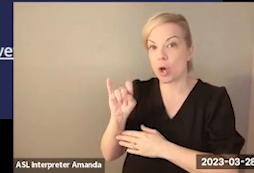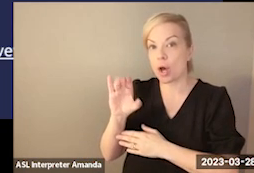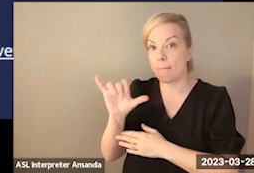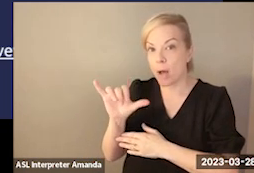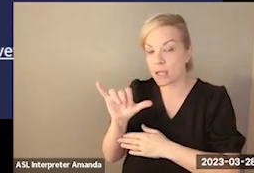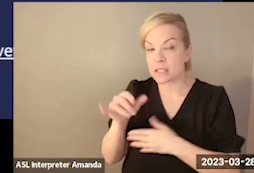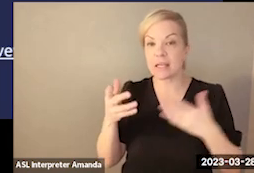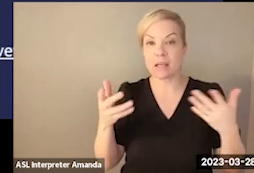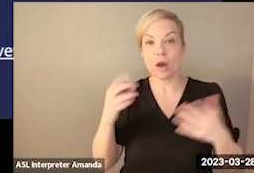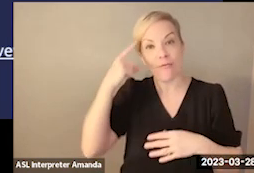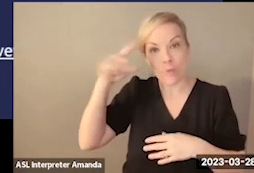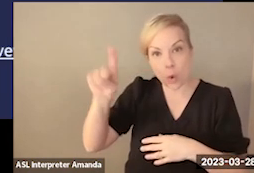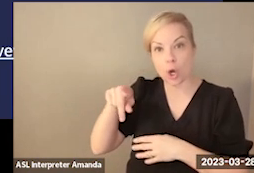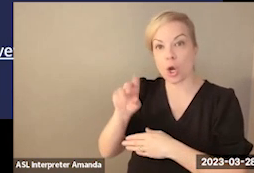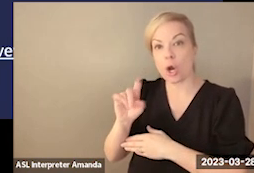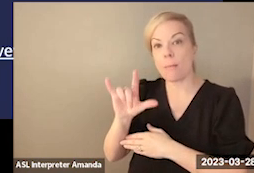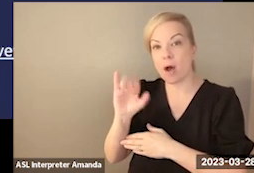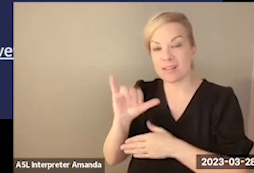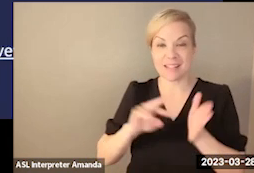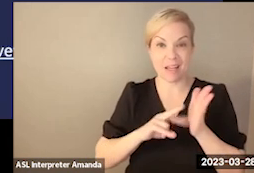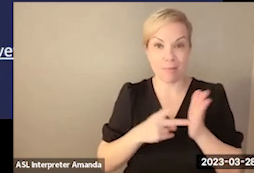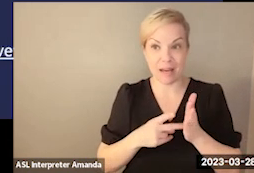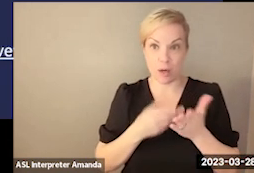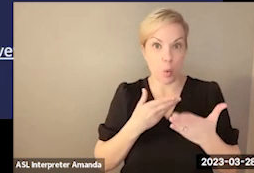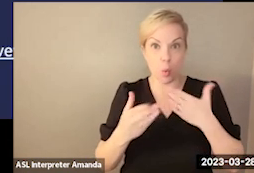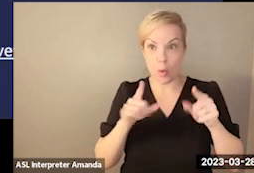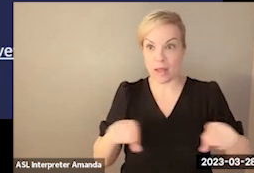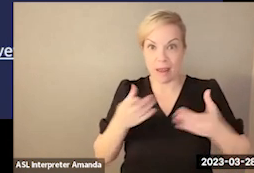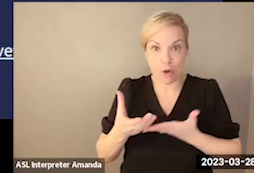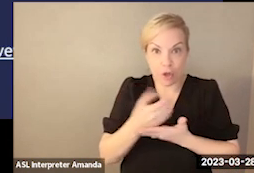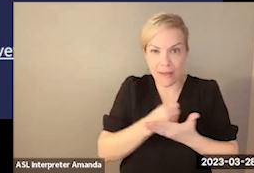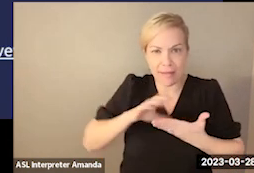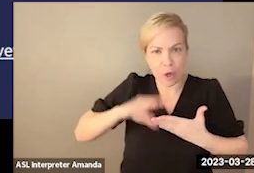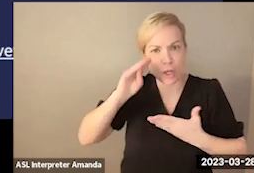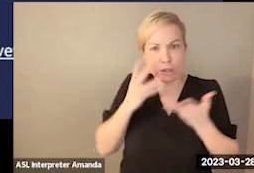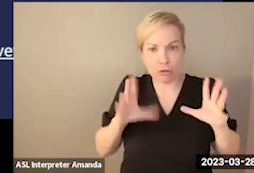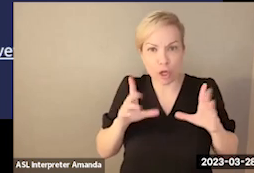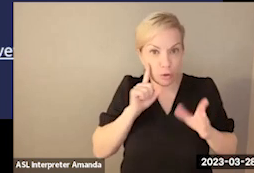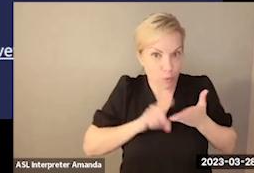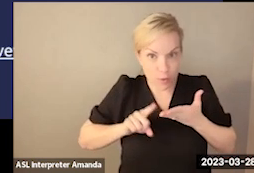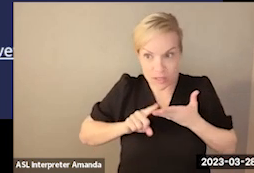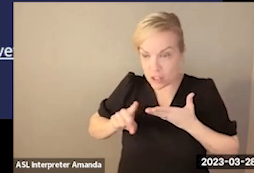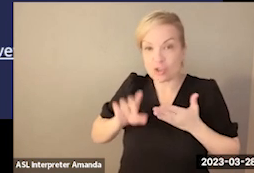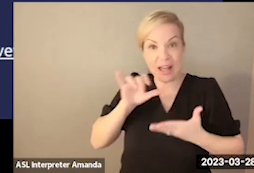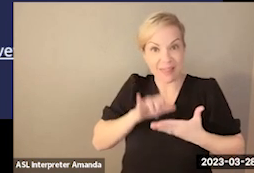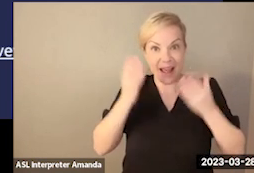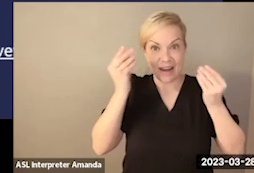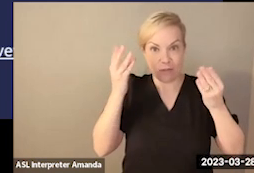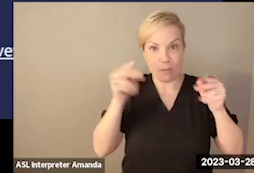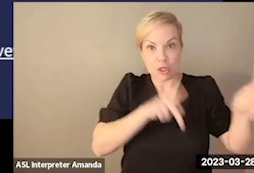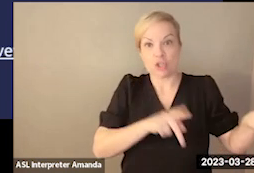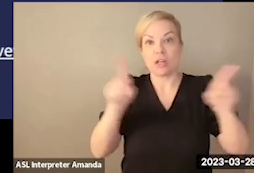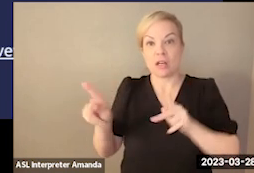Debbie Stine, Science & Technology Policy Academy: take what we have learned through research, and then use that information to enhance society.